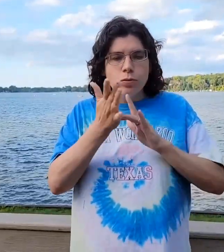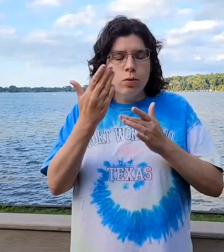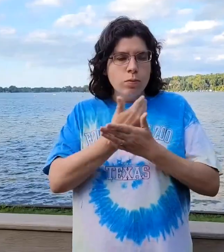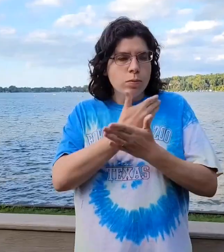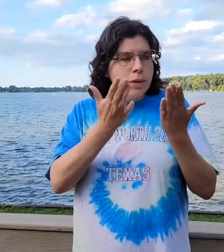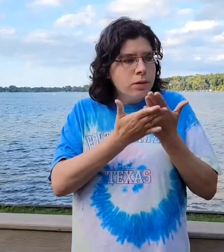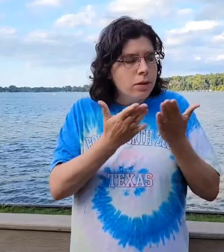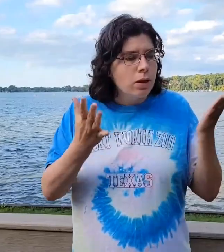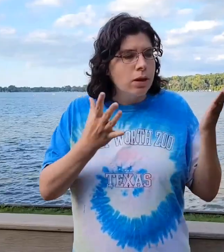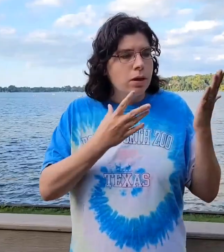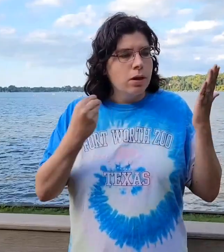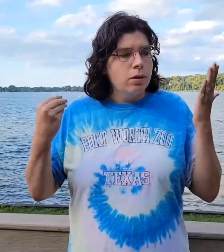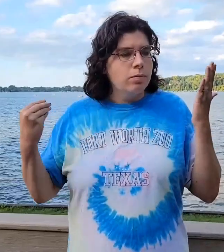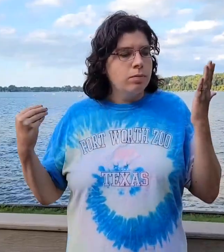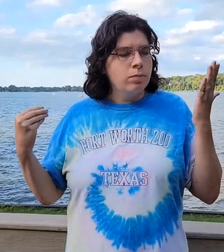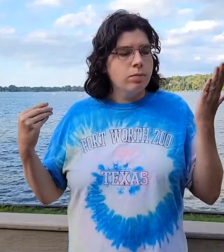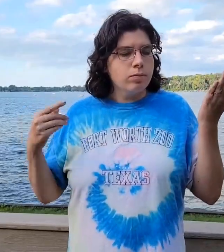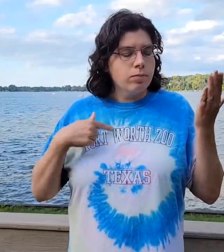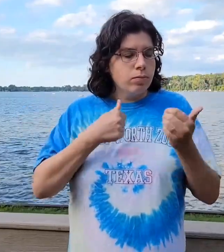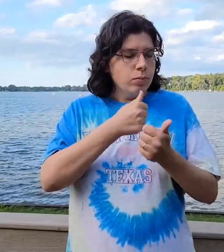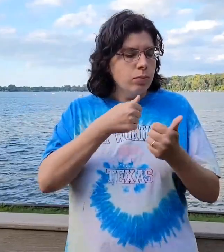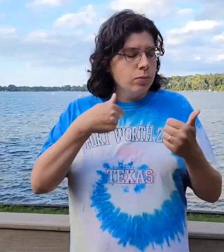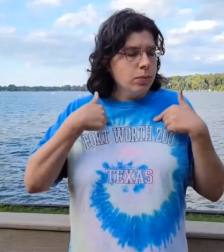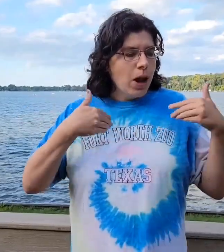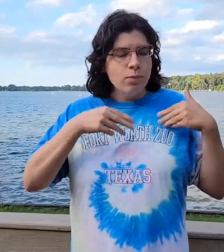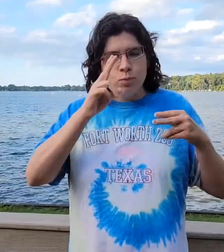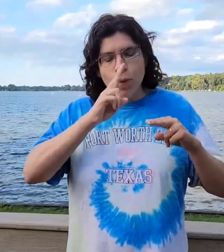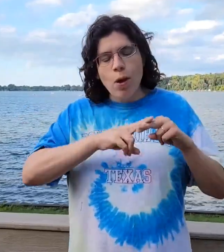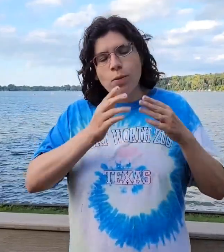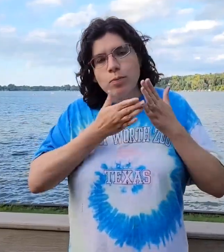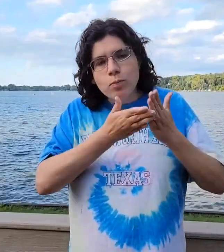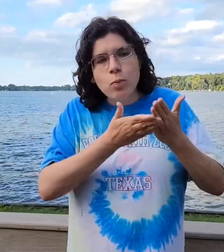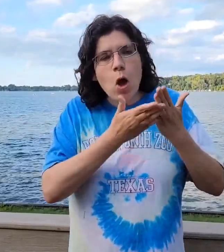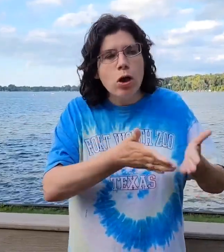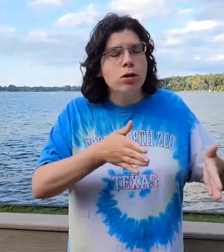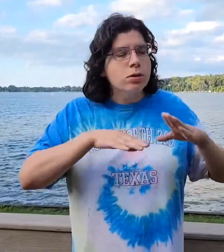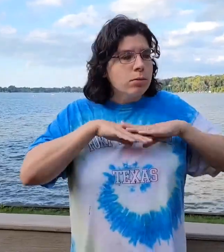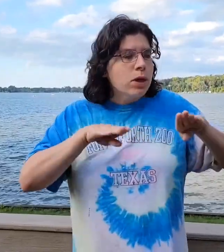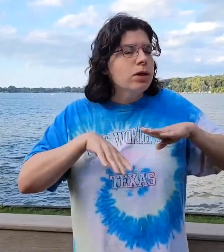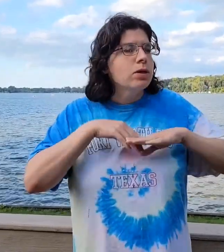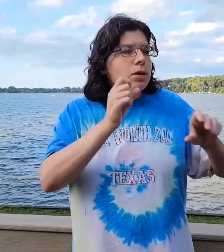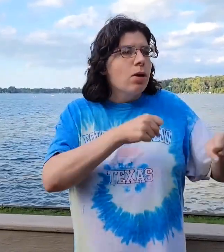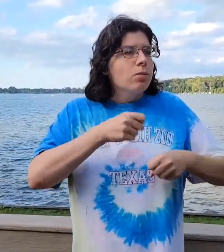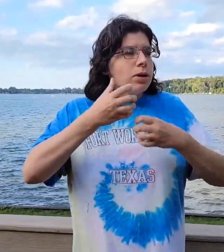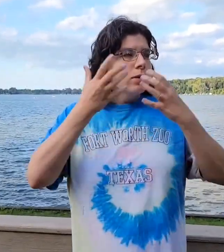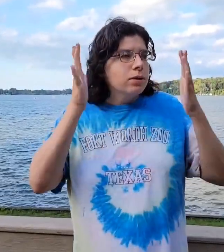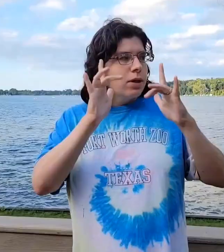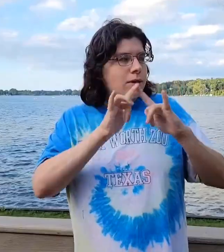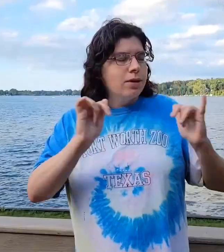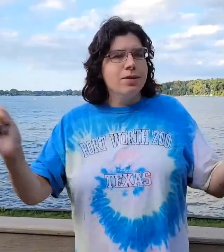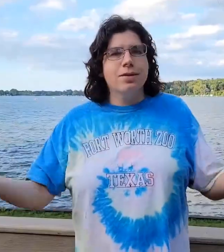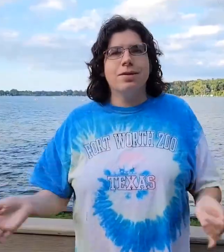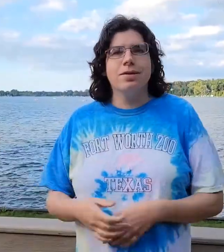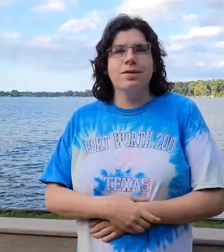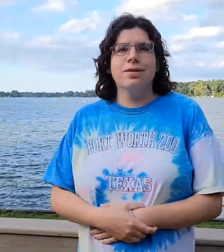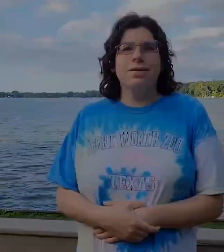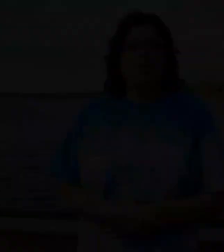Bible, and we had fun on the boats, swimming, and kayaking together.